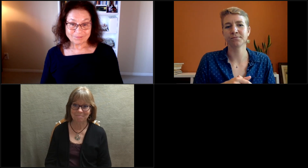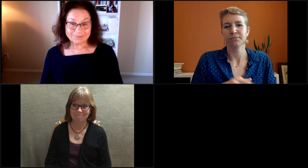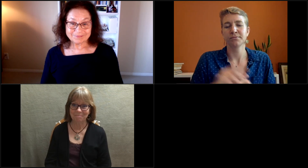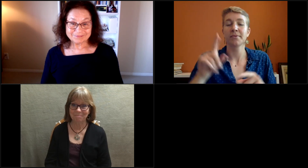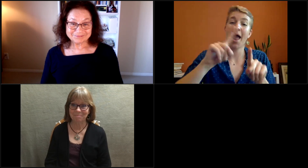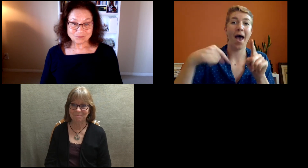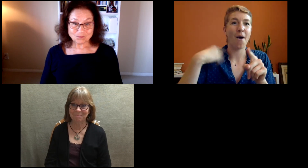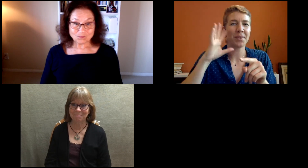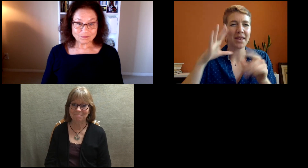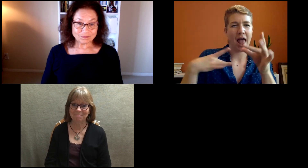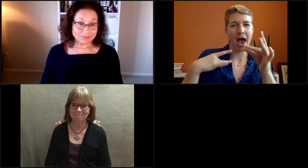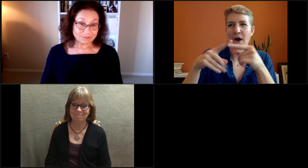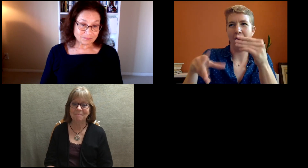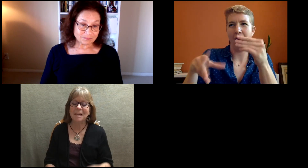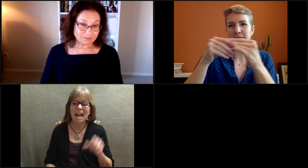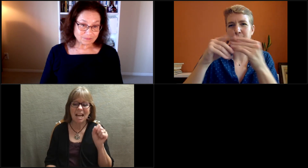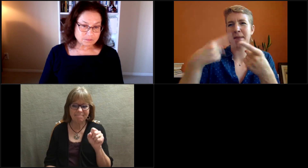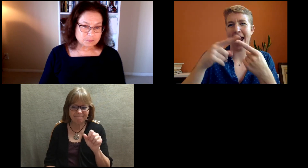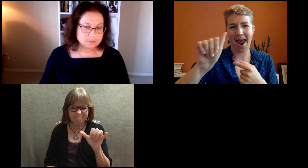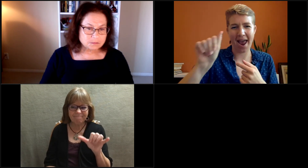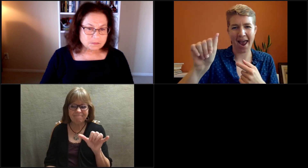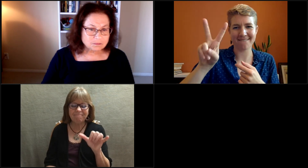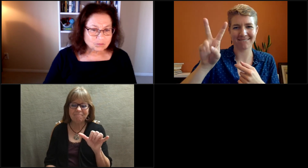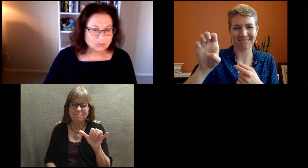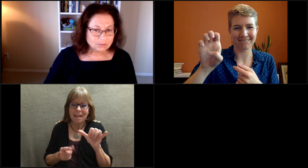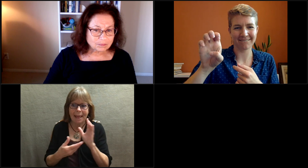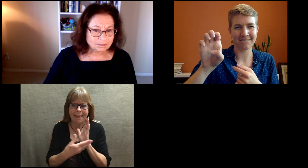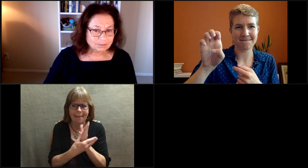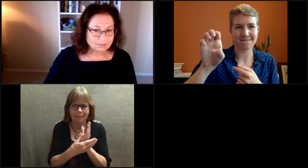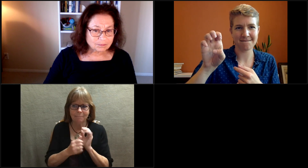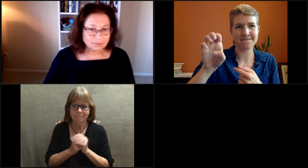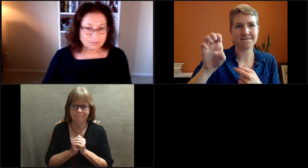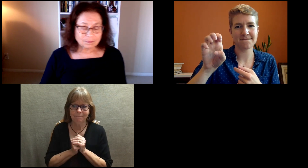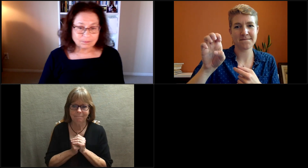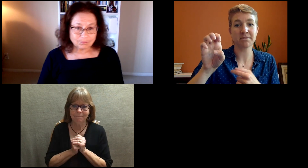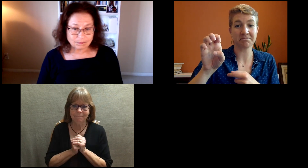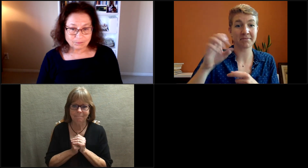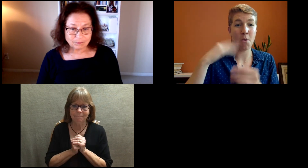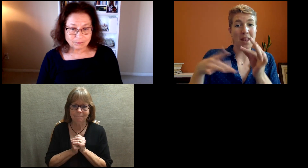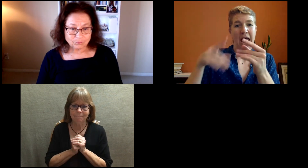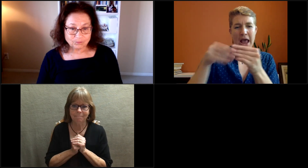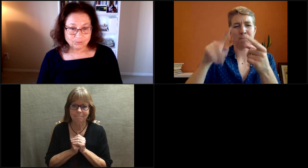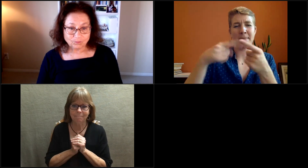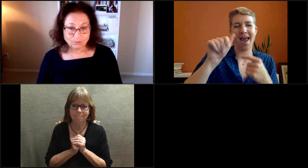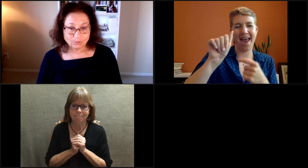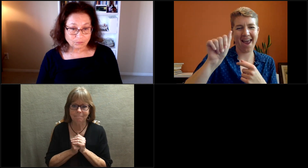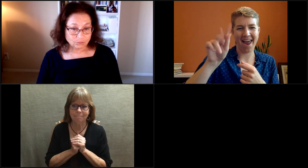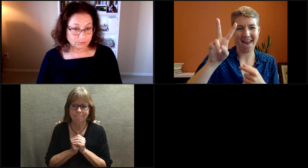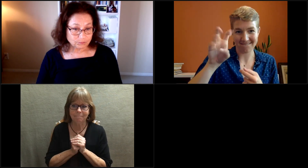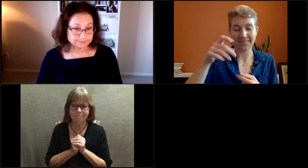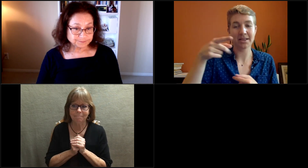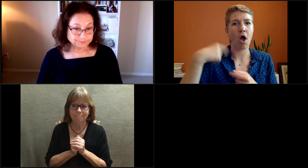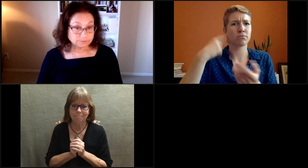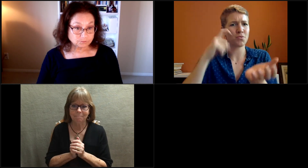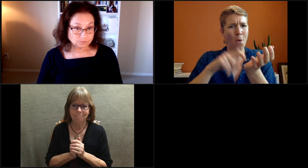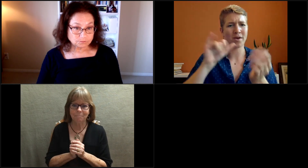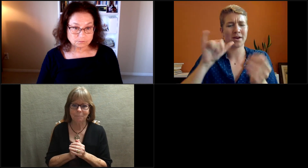Yeah, I want to add to what you mentioned about African American English.